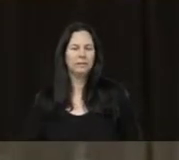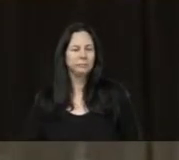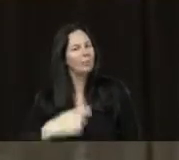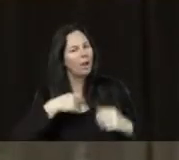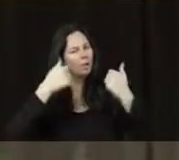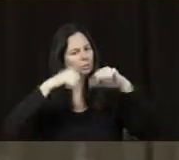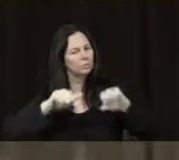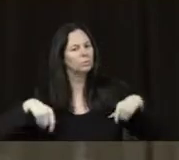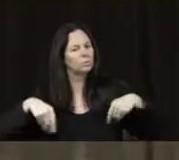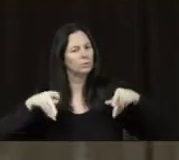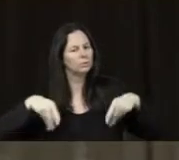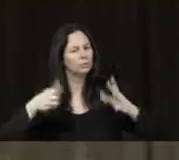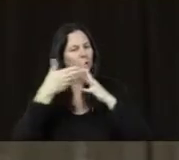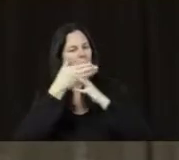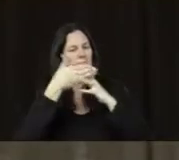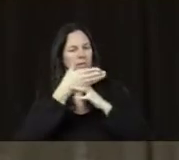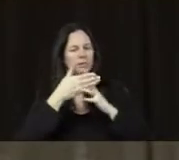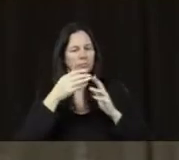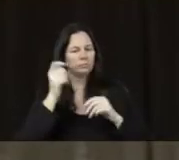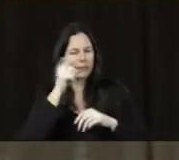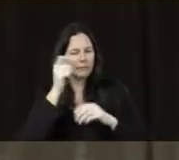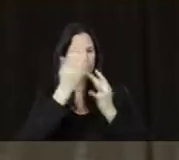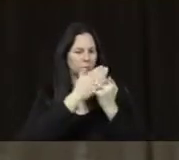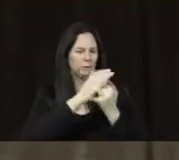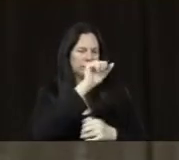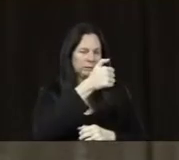It's to get to and from work and to meetings, go shopping,